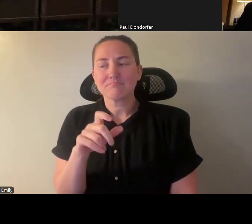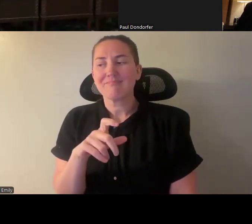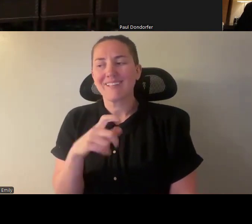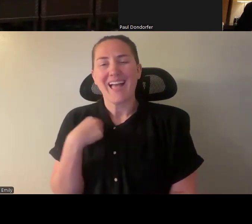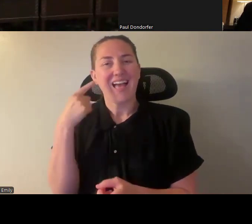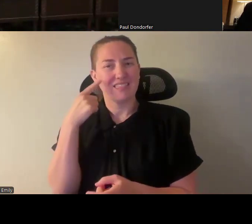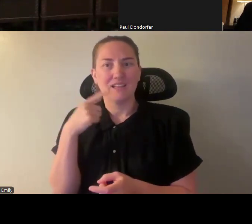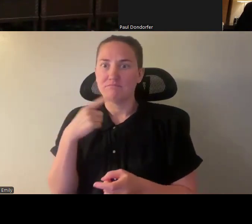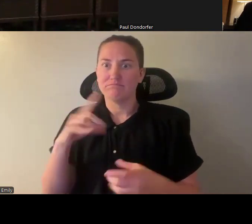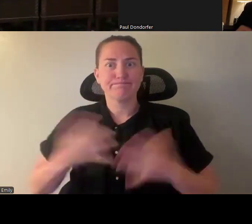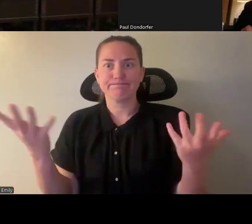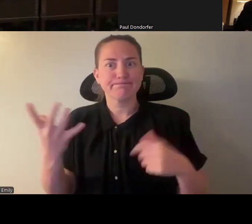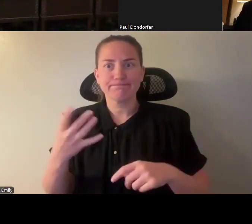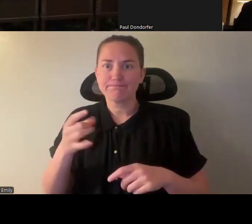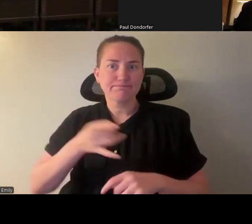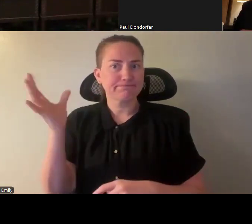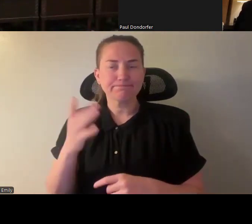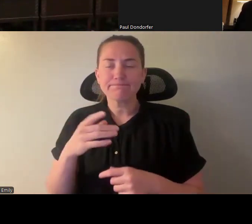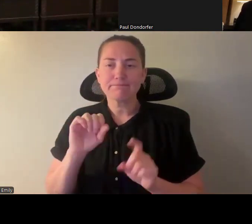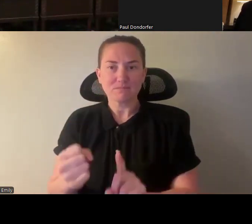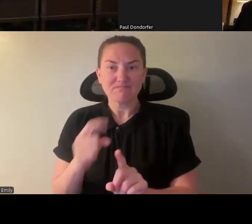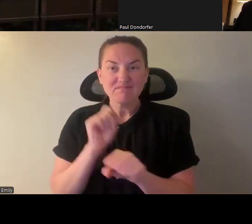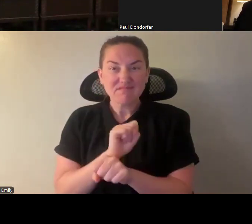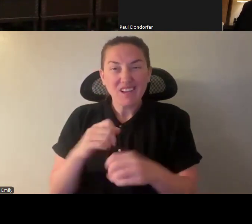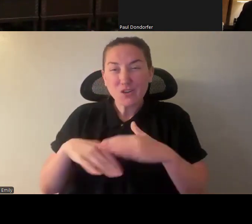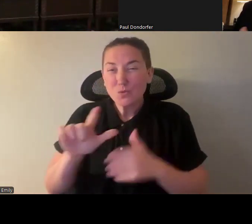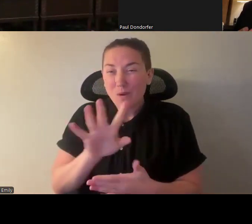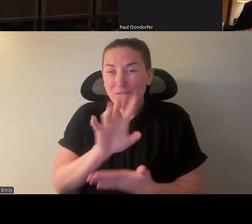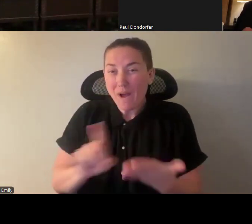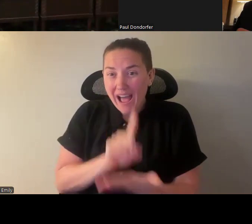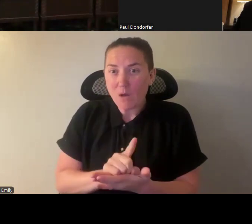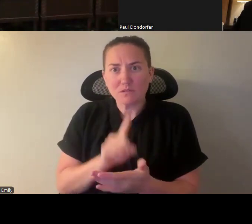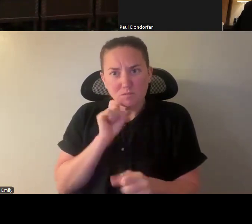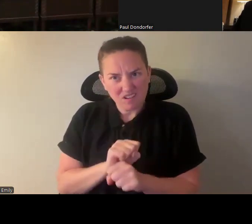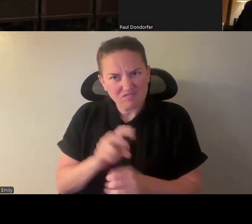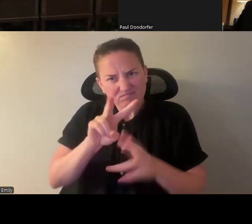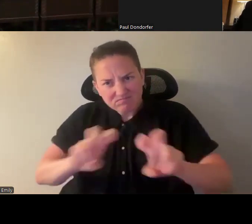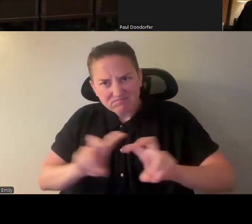an outrage We've had little more than 24 hours to digest a major policy change that will cost